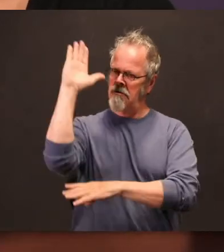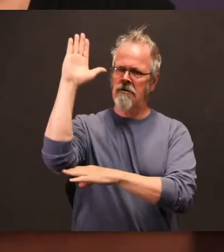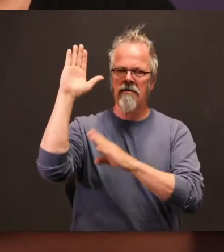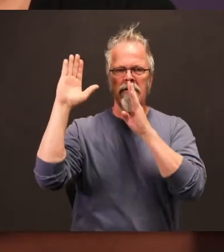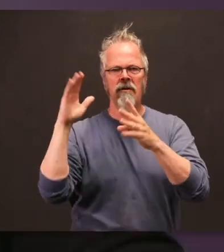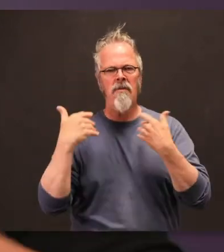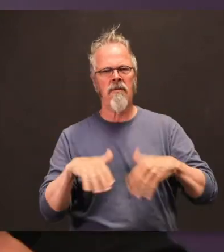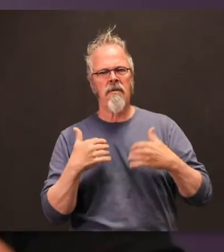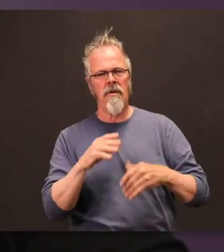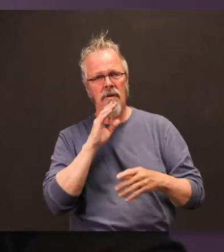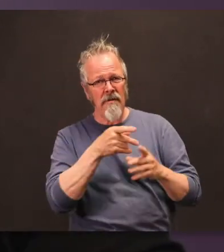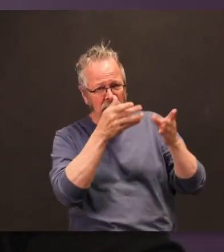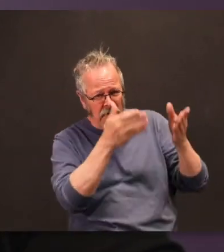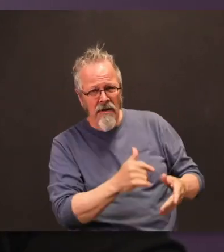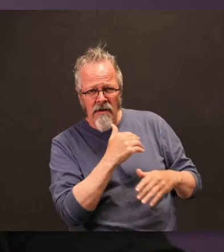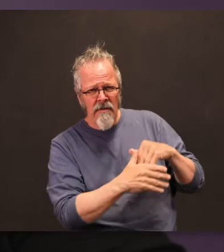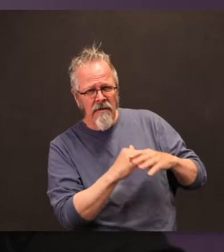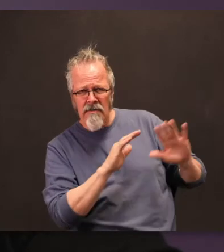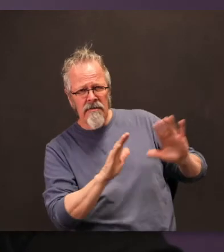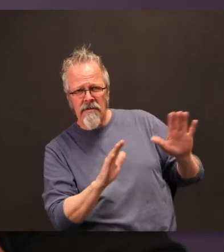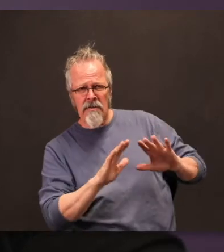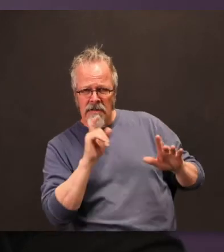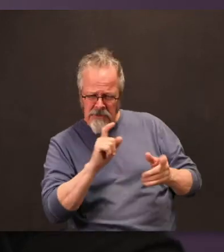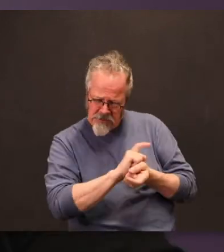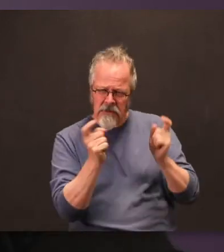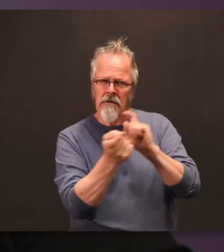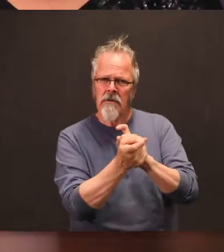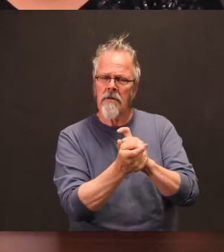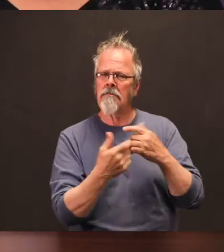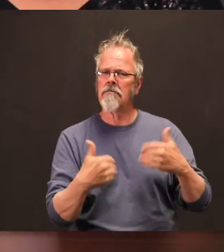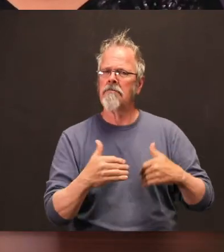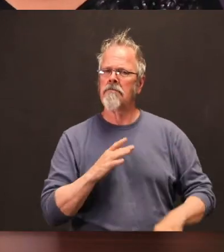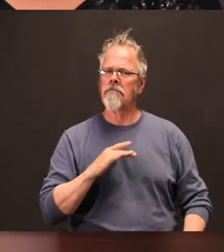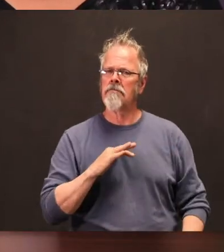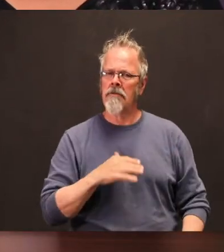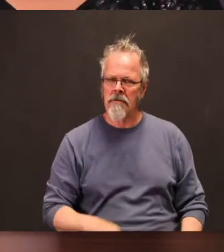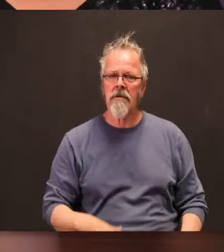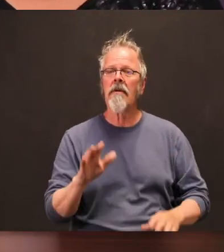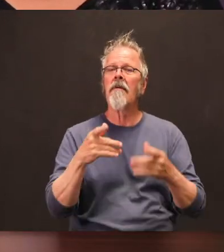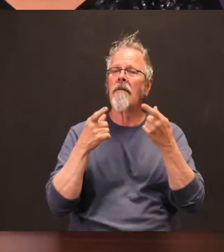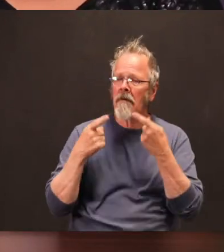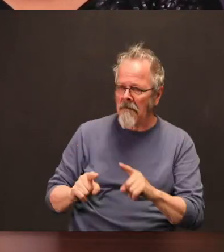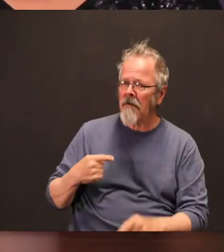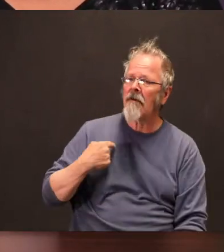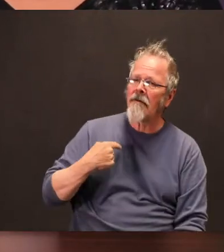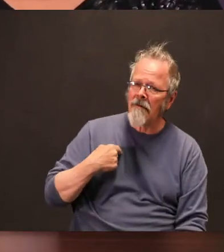that this is not comfortable for me. This needs to be changed. When I got a job,